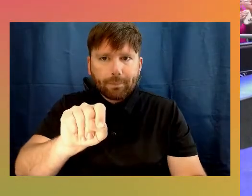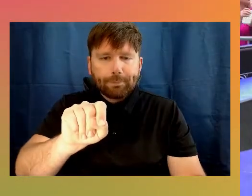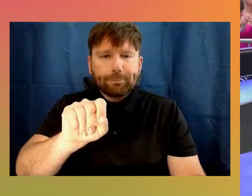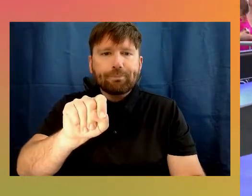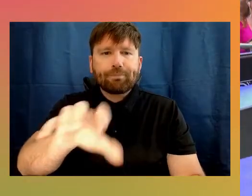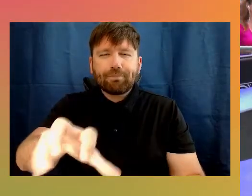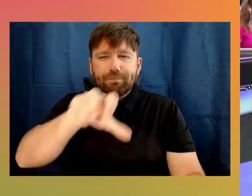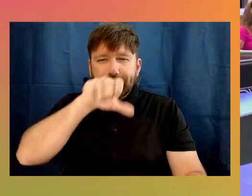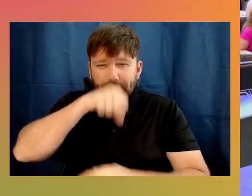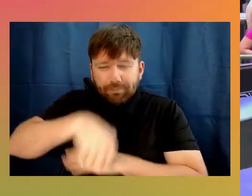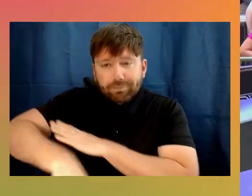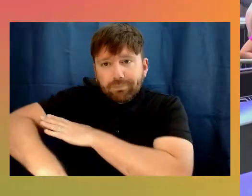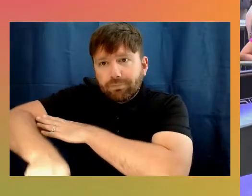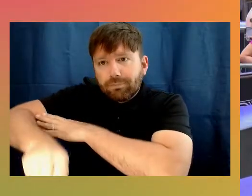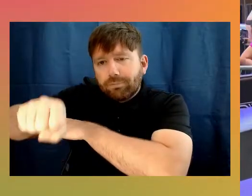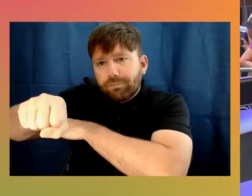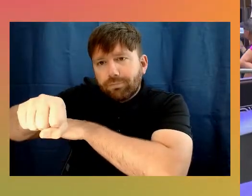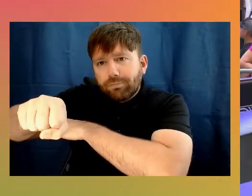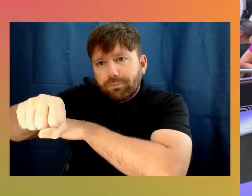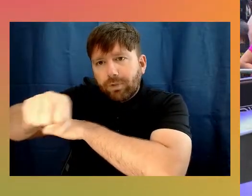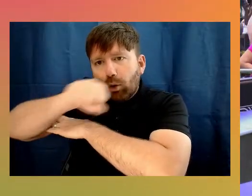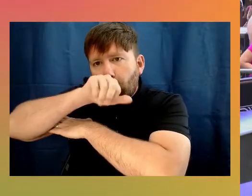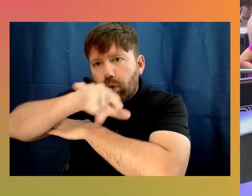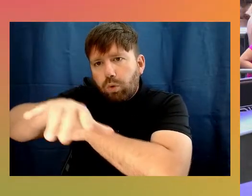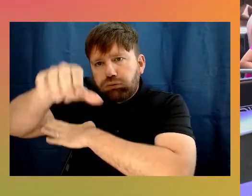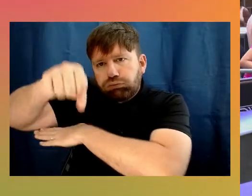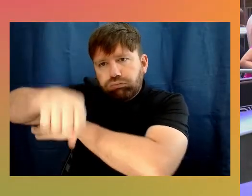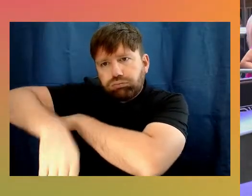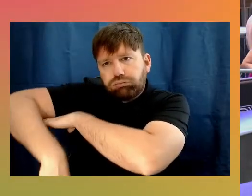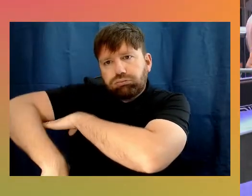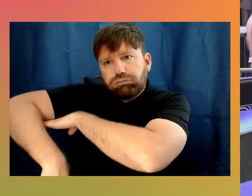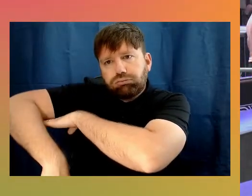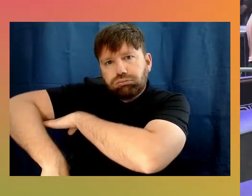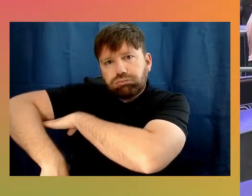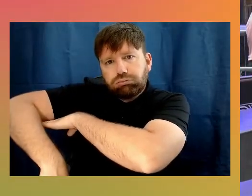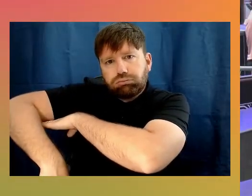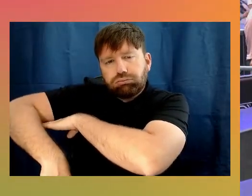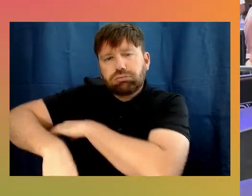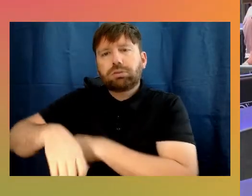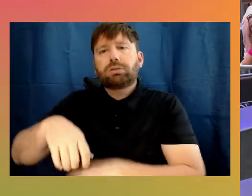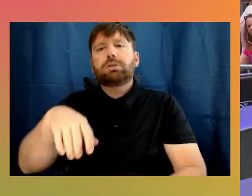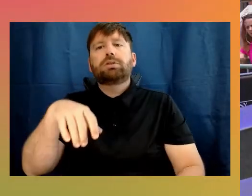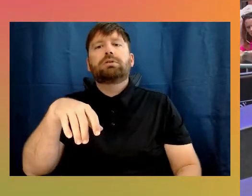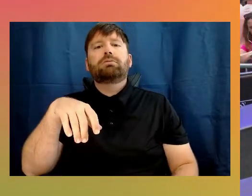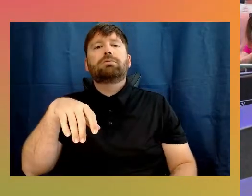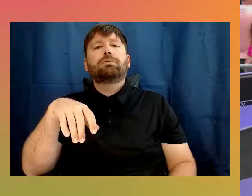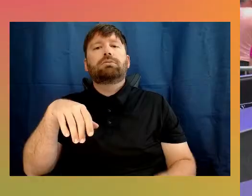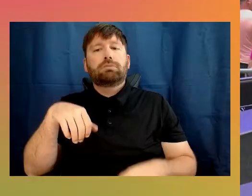LOOK FORWARD. TOP OF THE MAT.